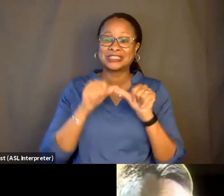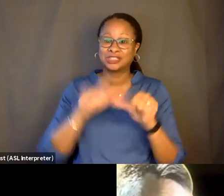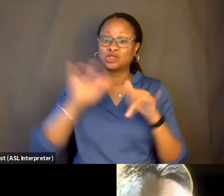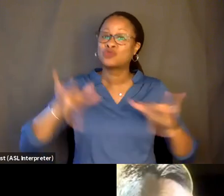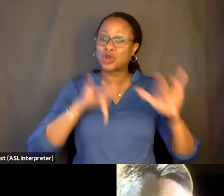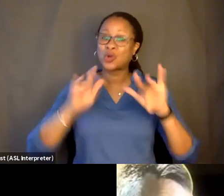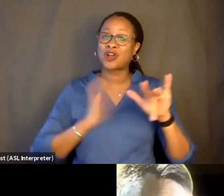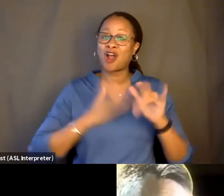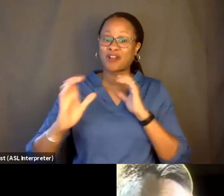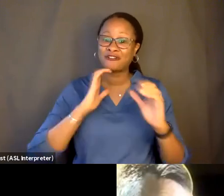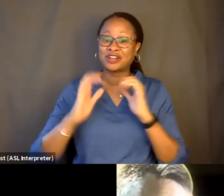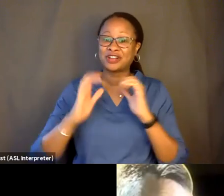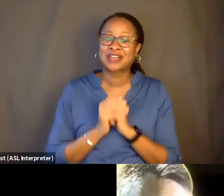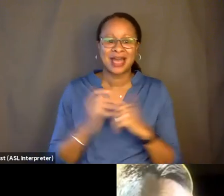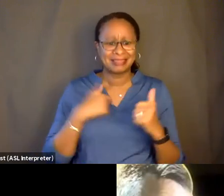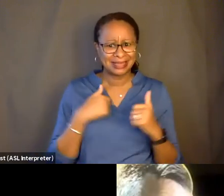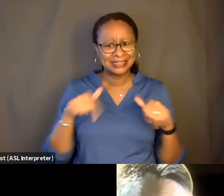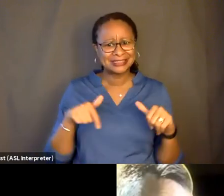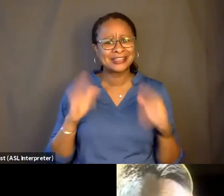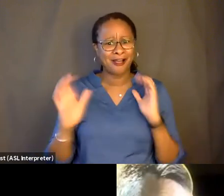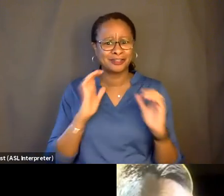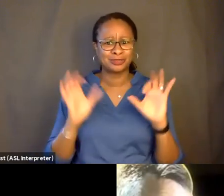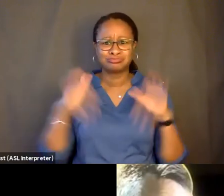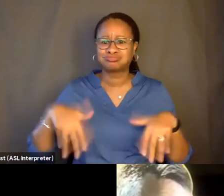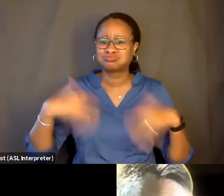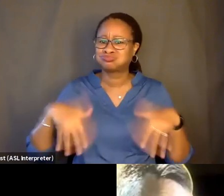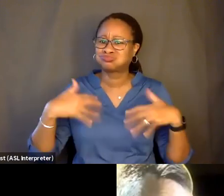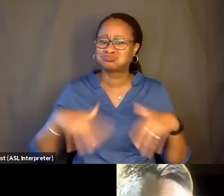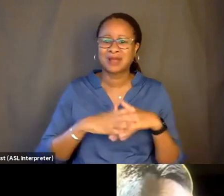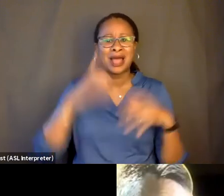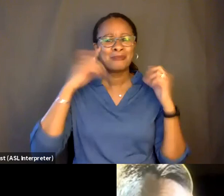So this has certainly been memorable, and just like the movie. So thank you again for being here.